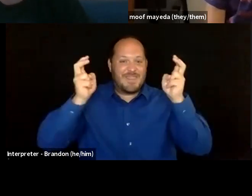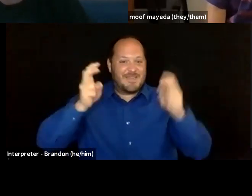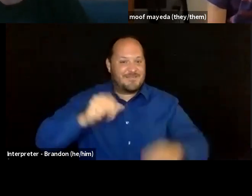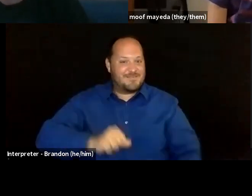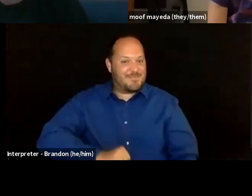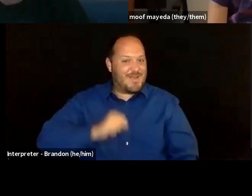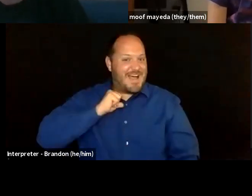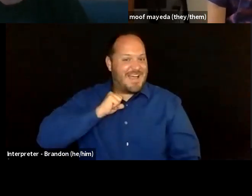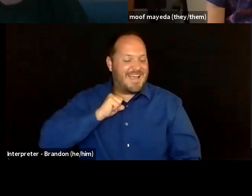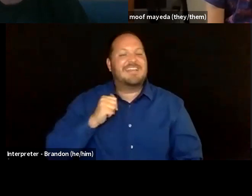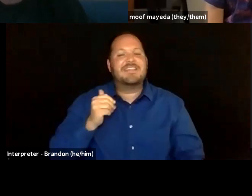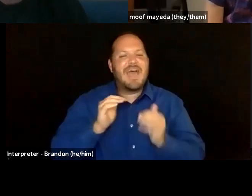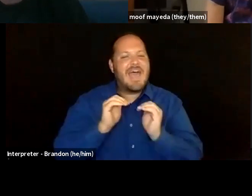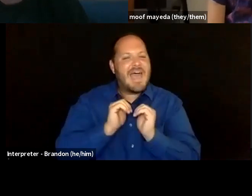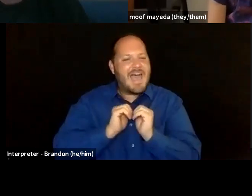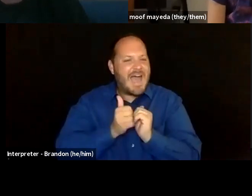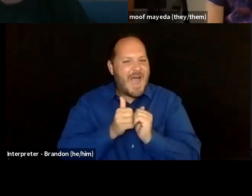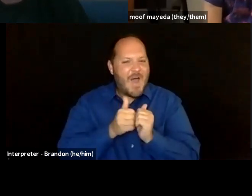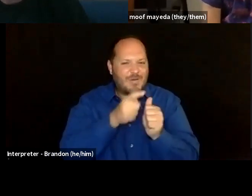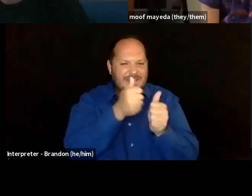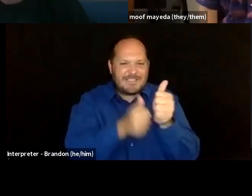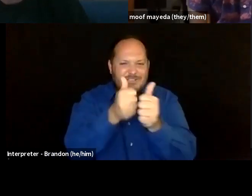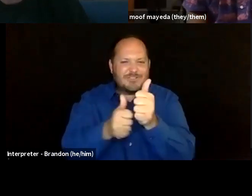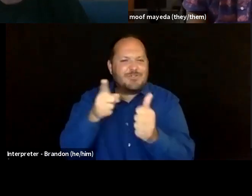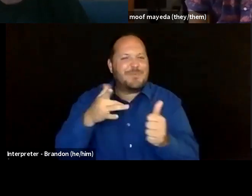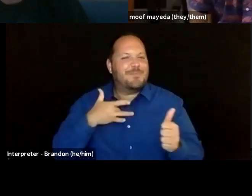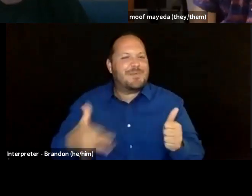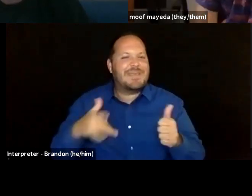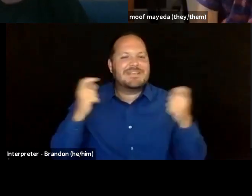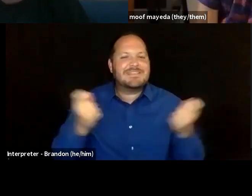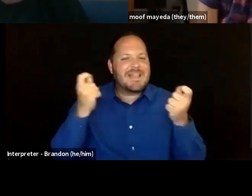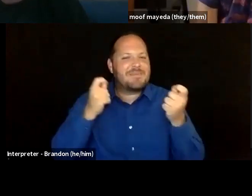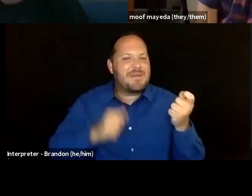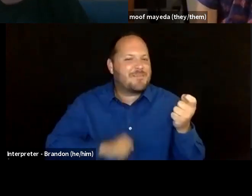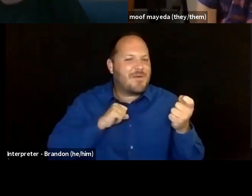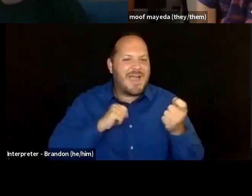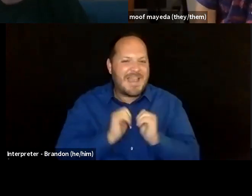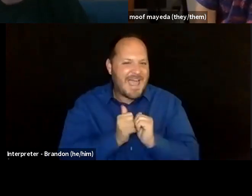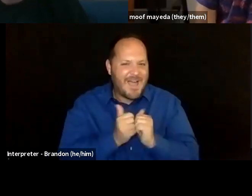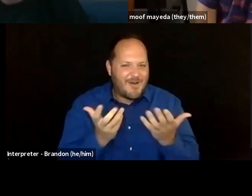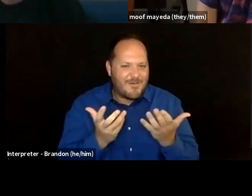spirit of Pride and revolution. You know, personally I also, like, Pride is usually in